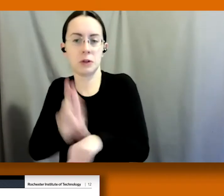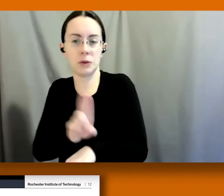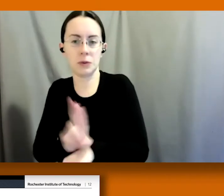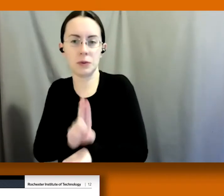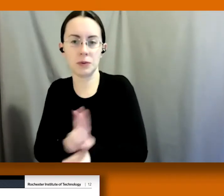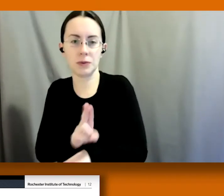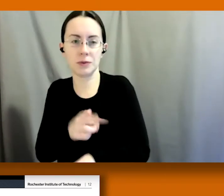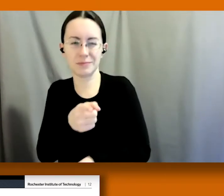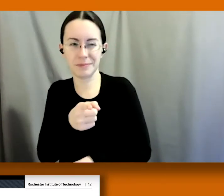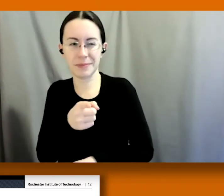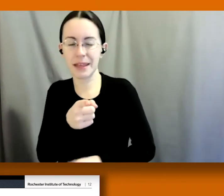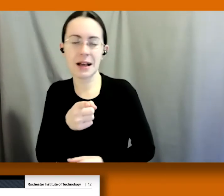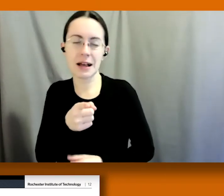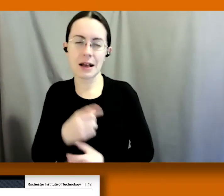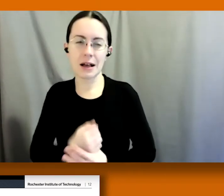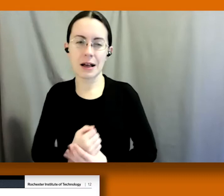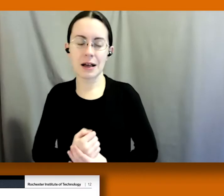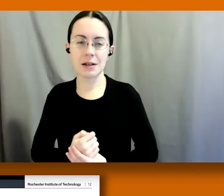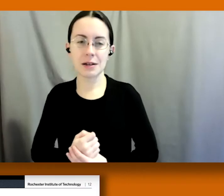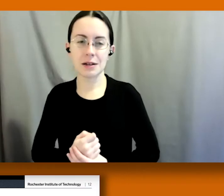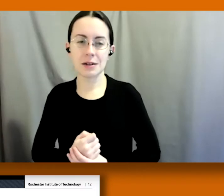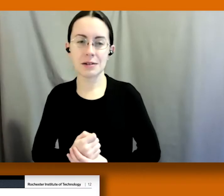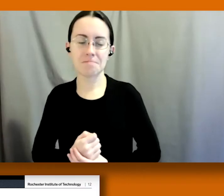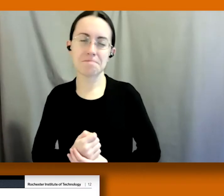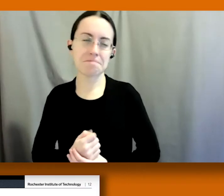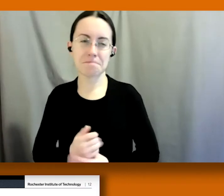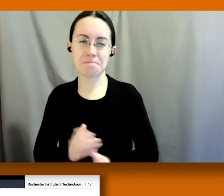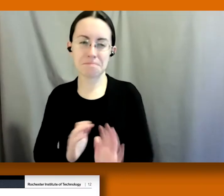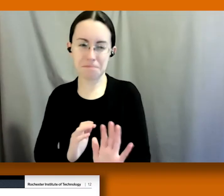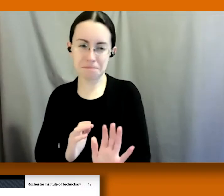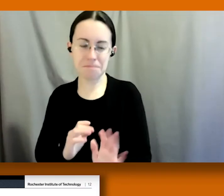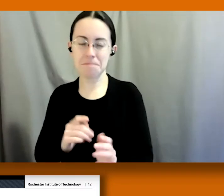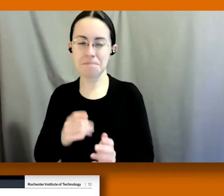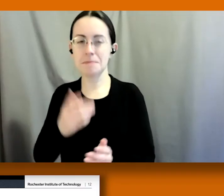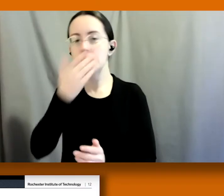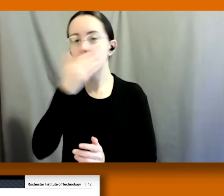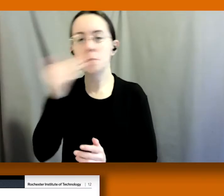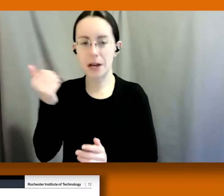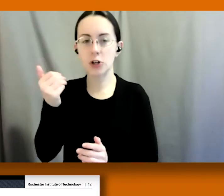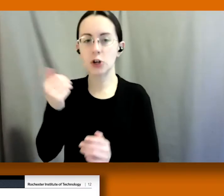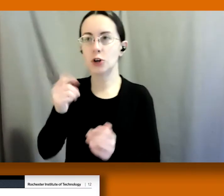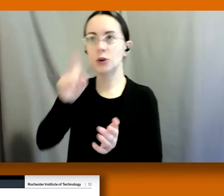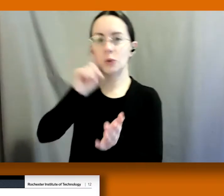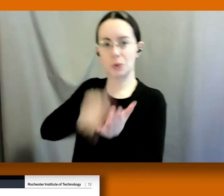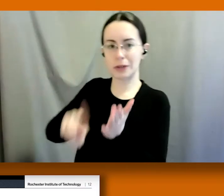Um, but you should definitely do some research and see what the cost is per page.